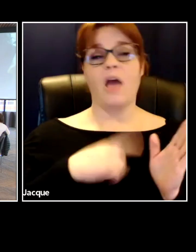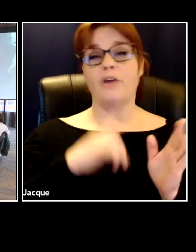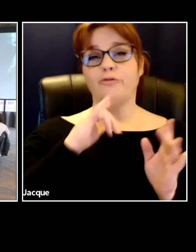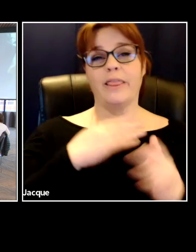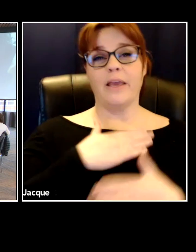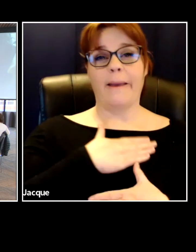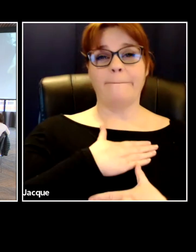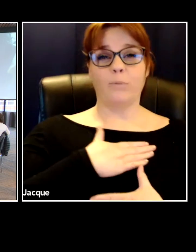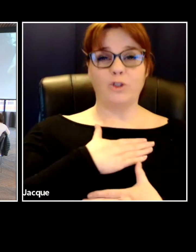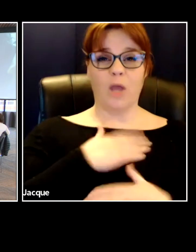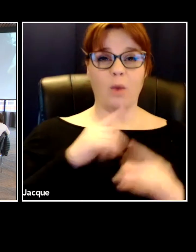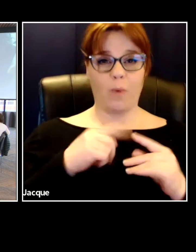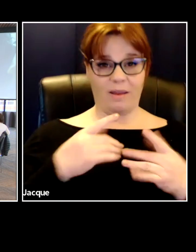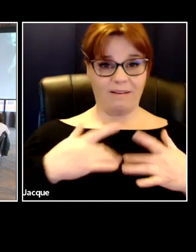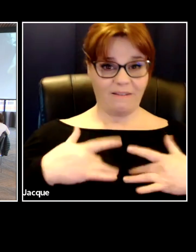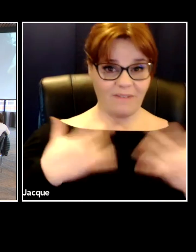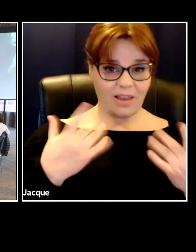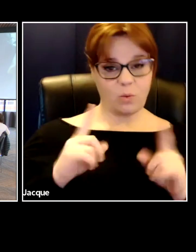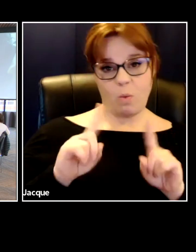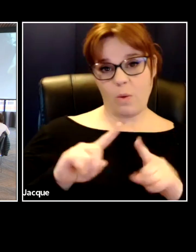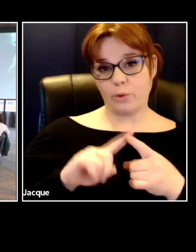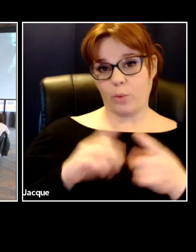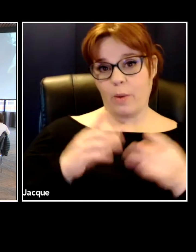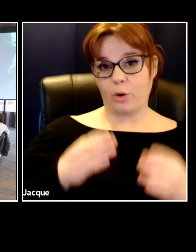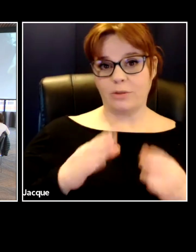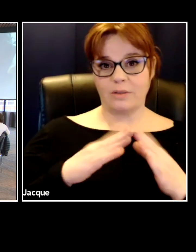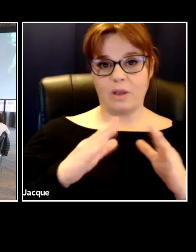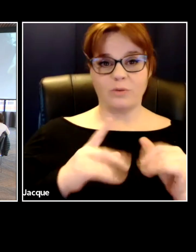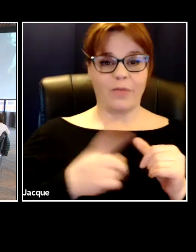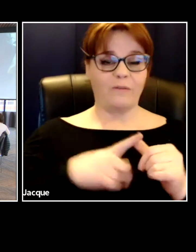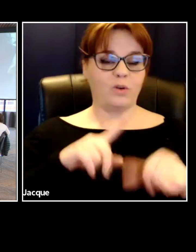even going to someone's house for the first time when they provide information about how to get